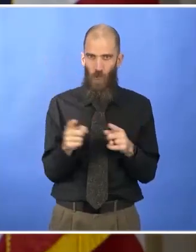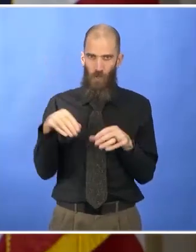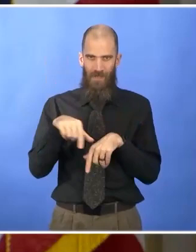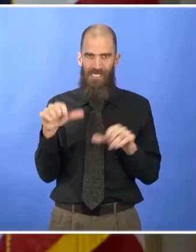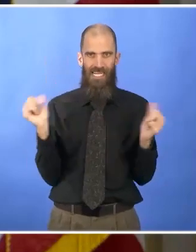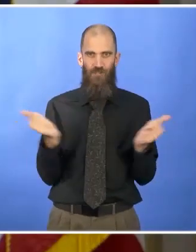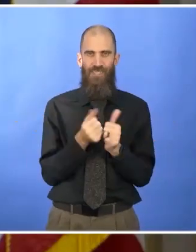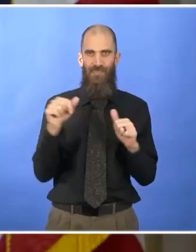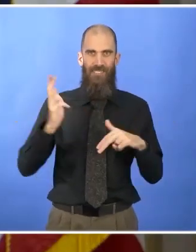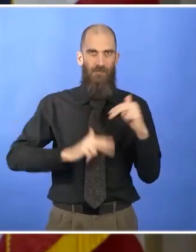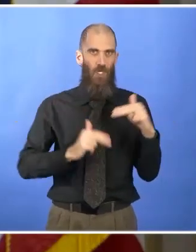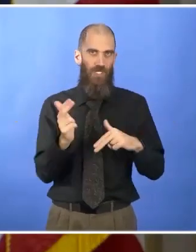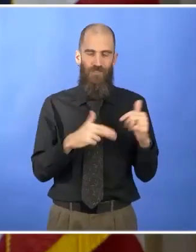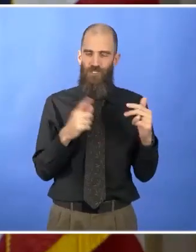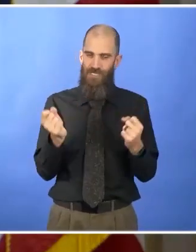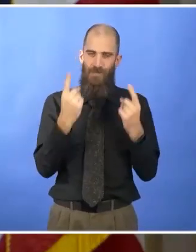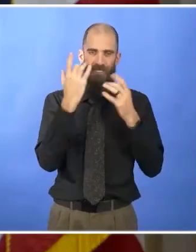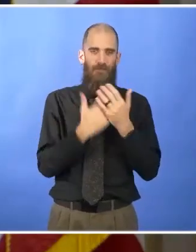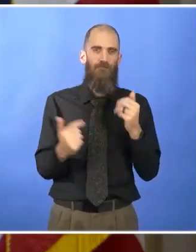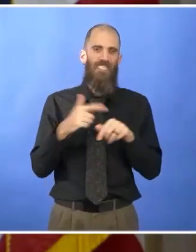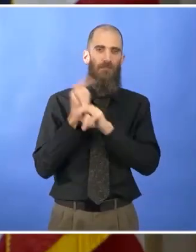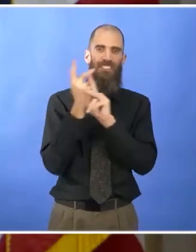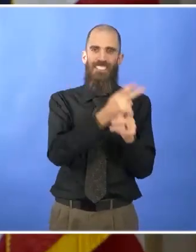NTIA AND HAS ALSO WORKED IN THE ANTITRUST DIVISION.